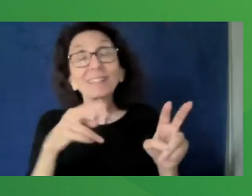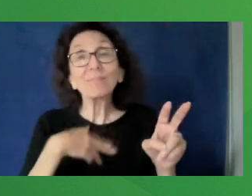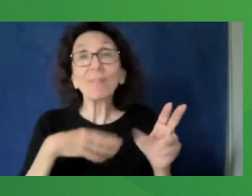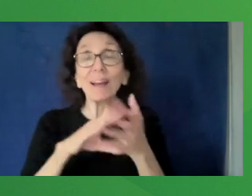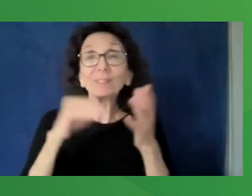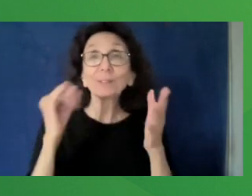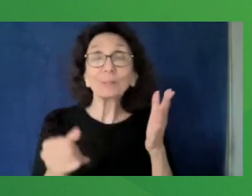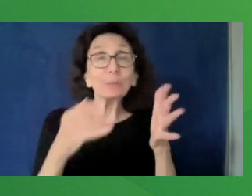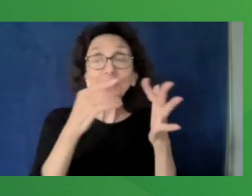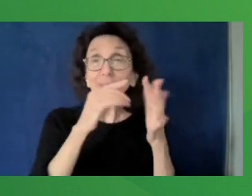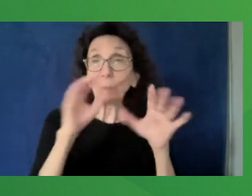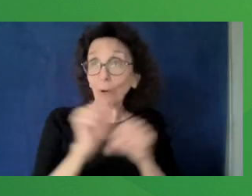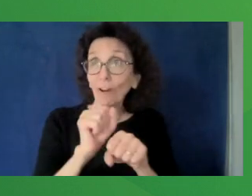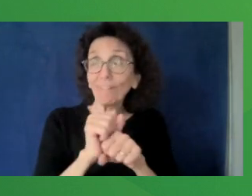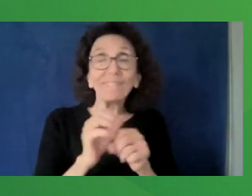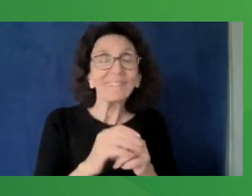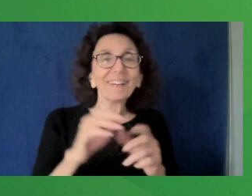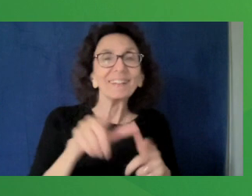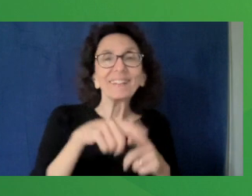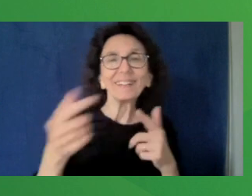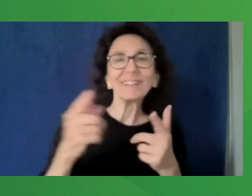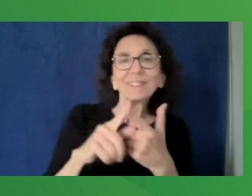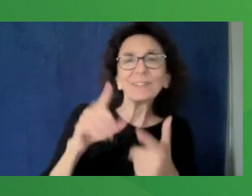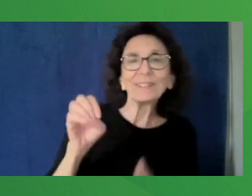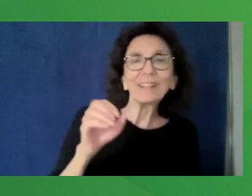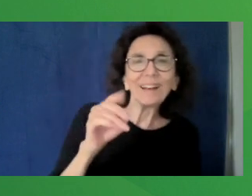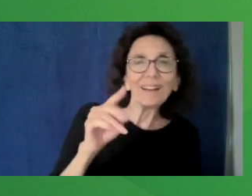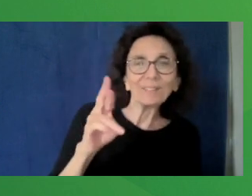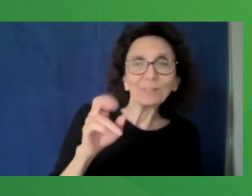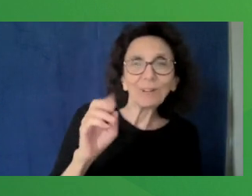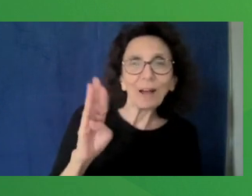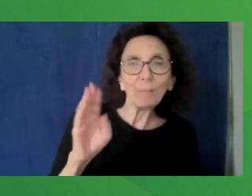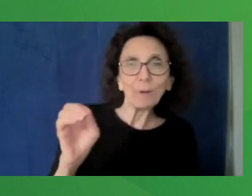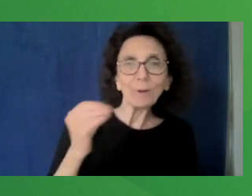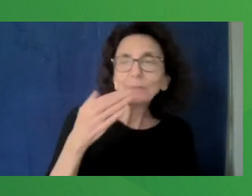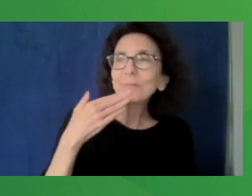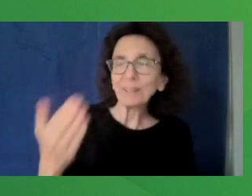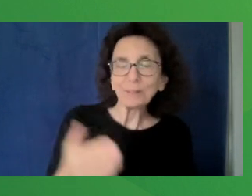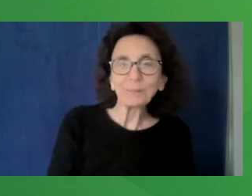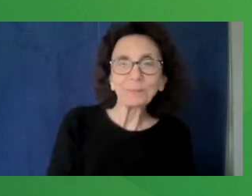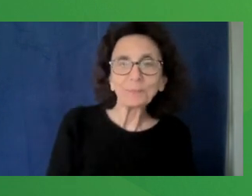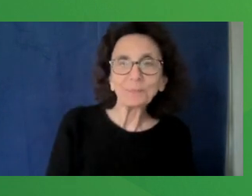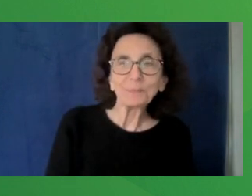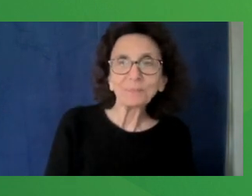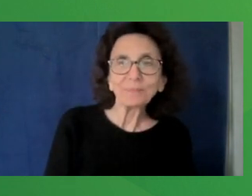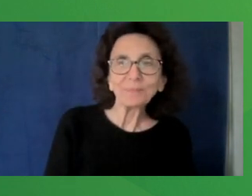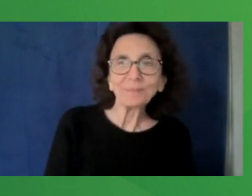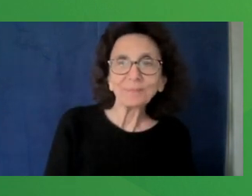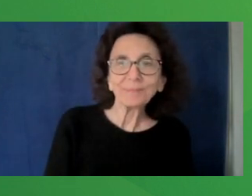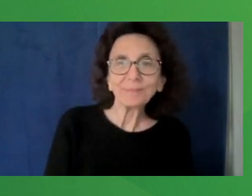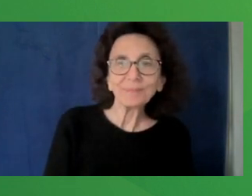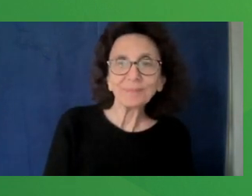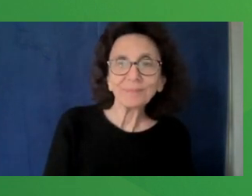gonna pass it on to Leon Drabo. Thank you. LEON DRABO: